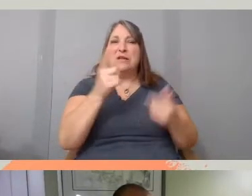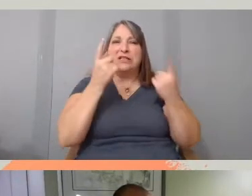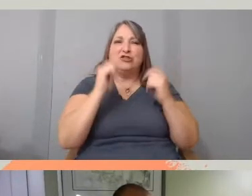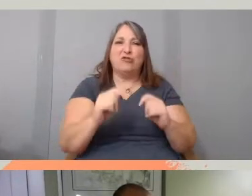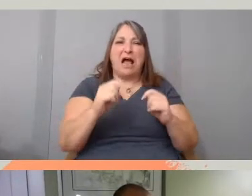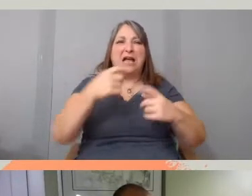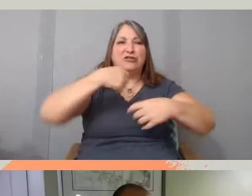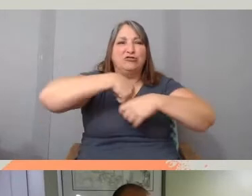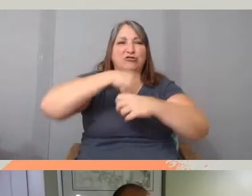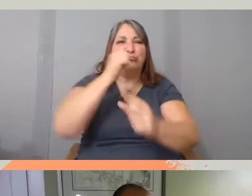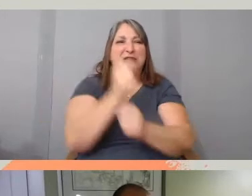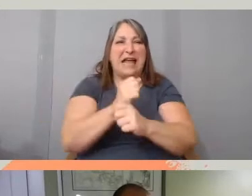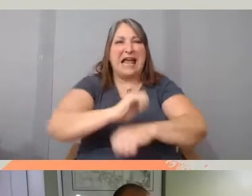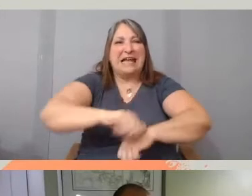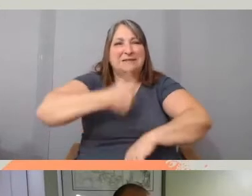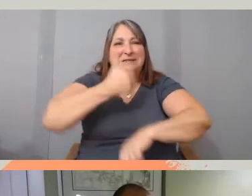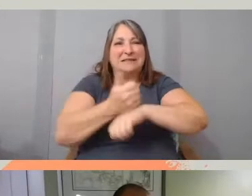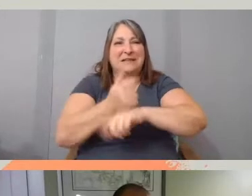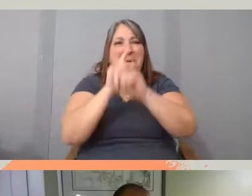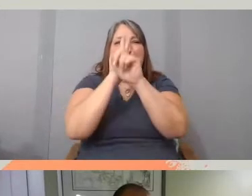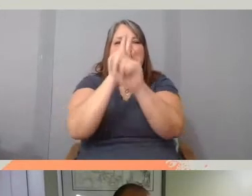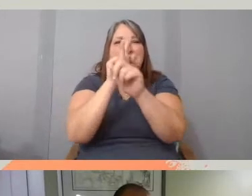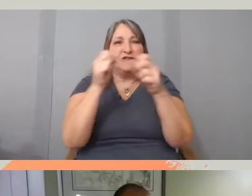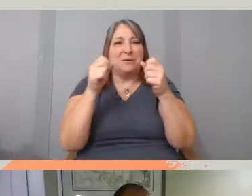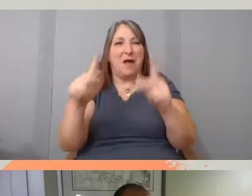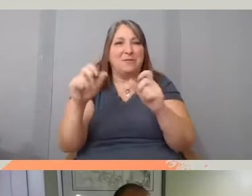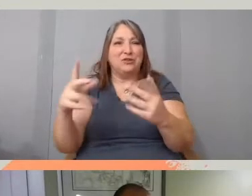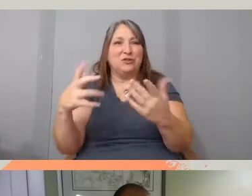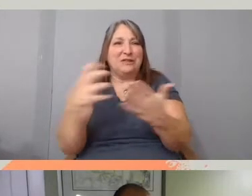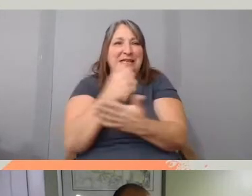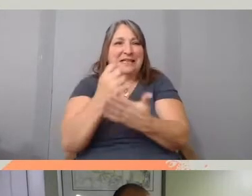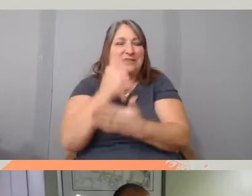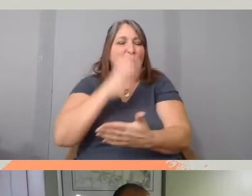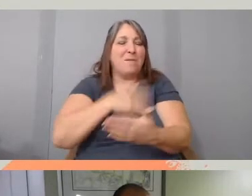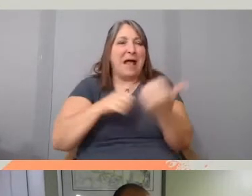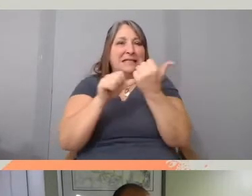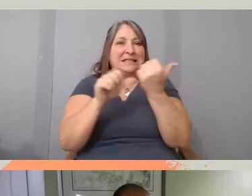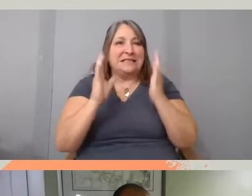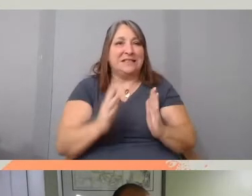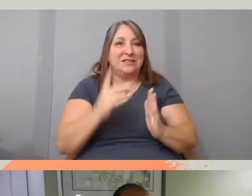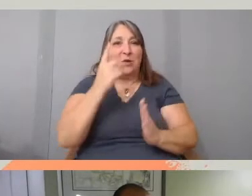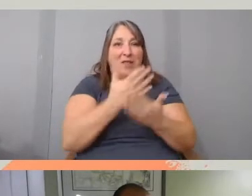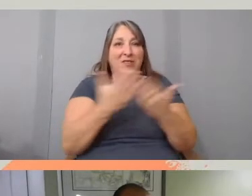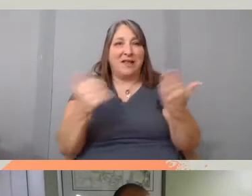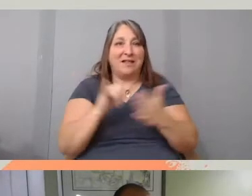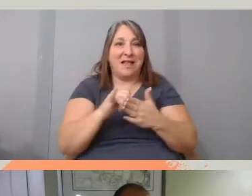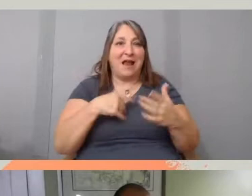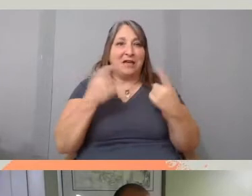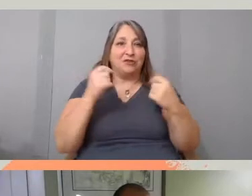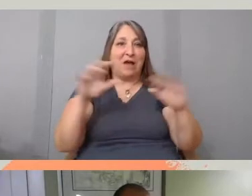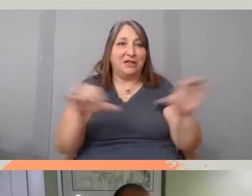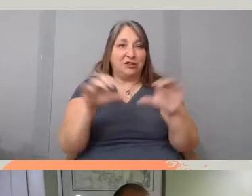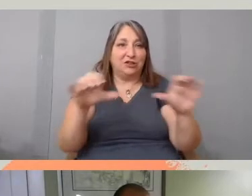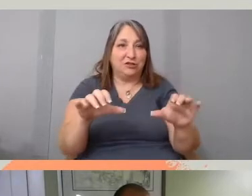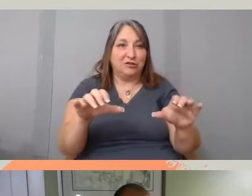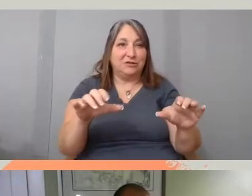mentorship opportunities for my assistants. That's one of the things I tried to do when I come on project is really ask it out,